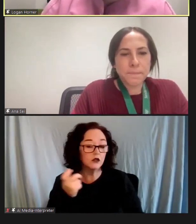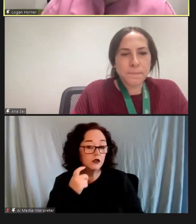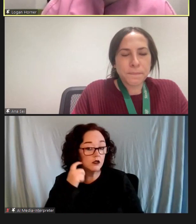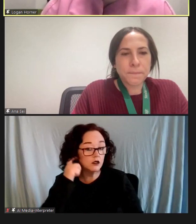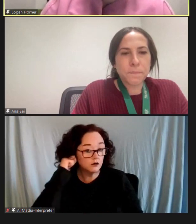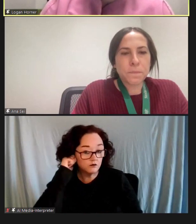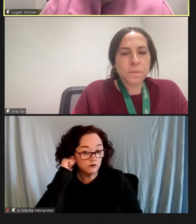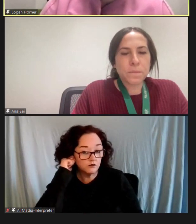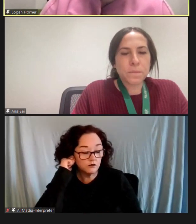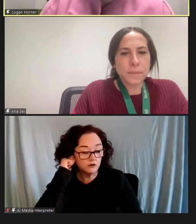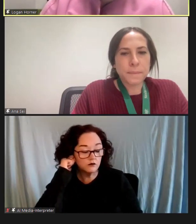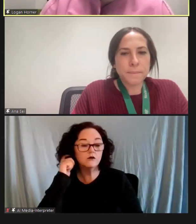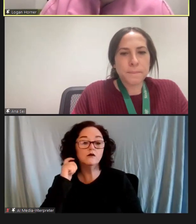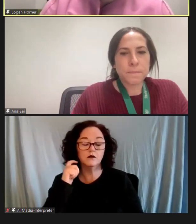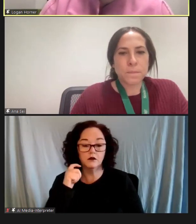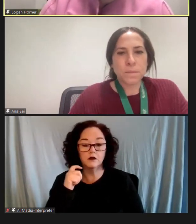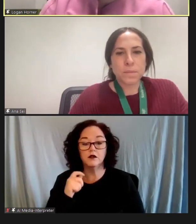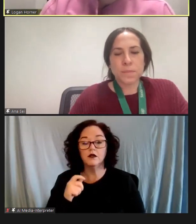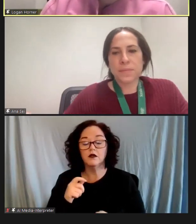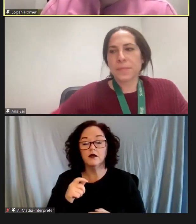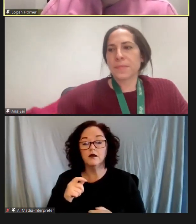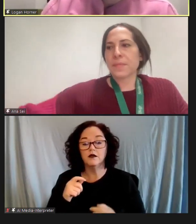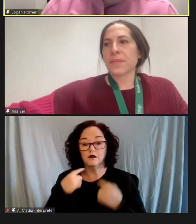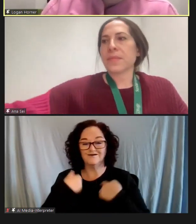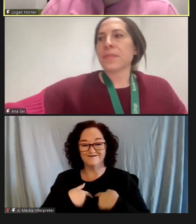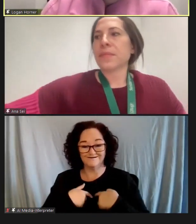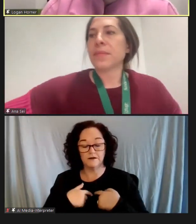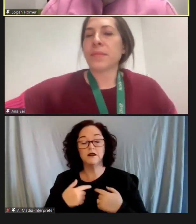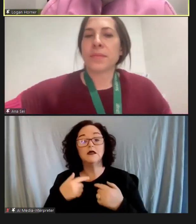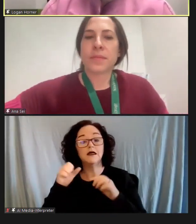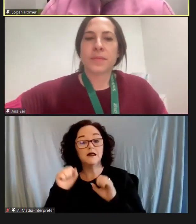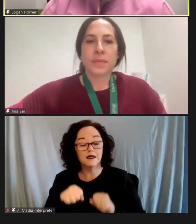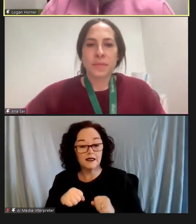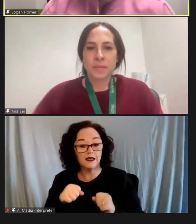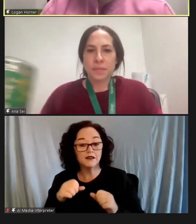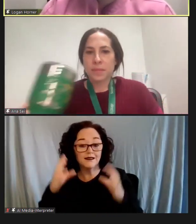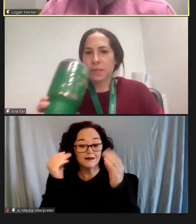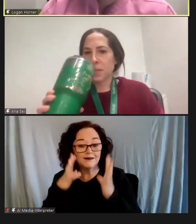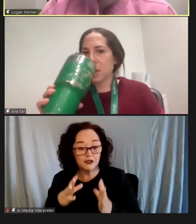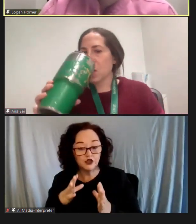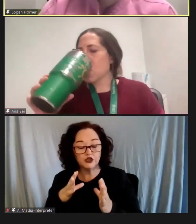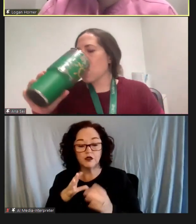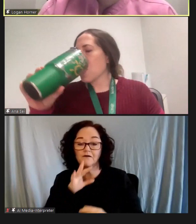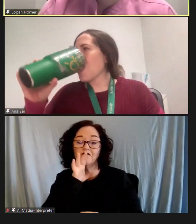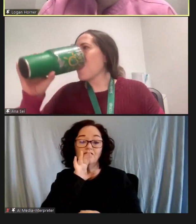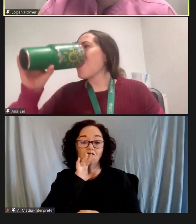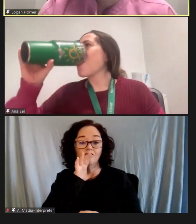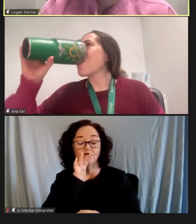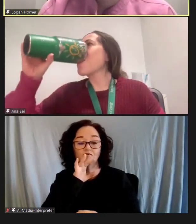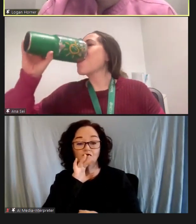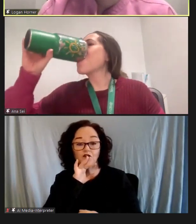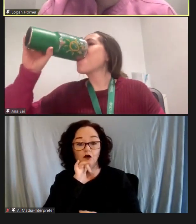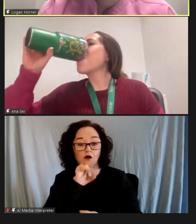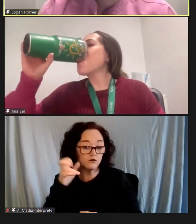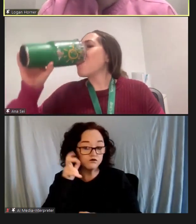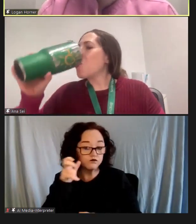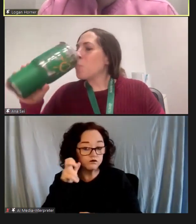the teacher's voice in their better hearing ear so that we're not miss out